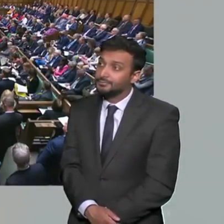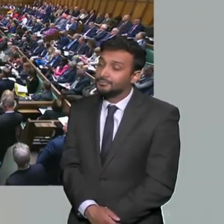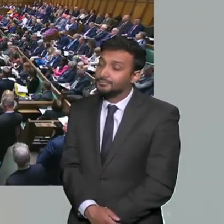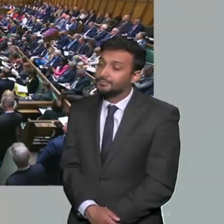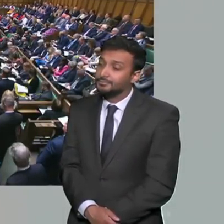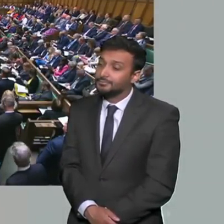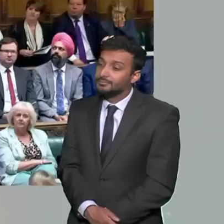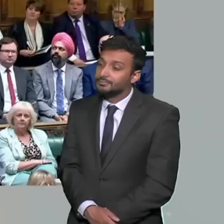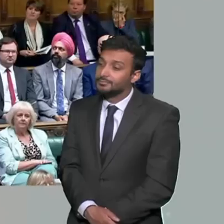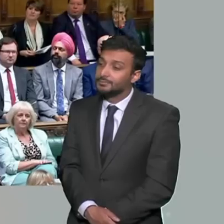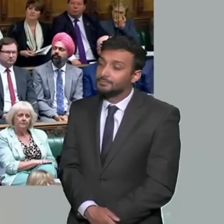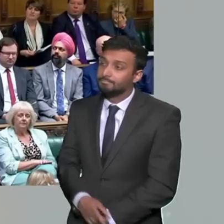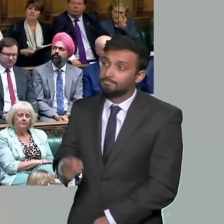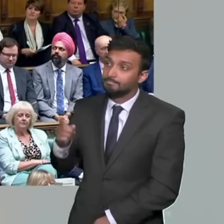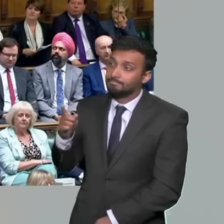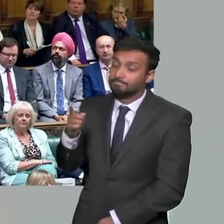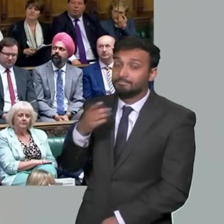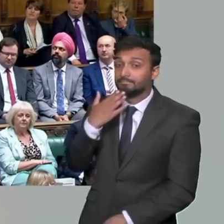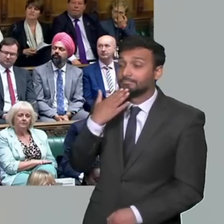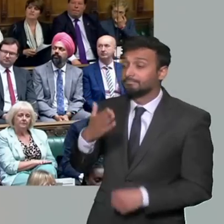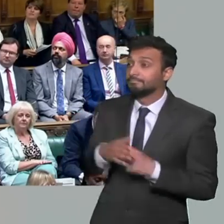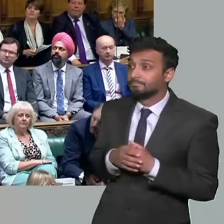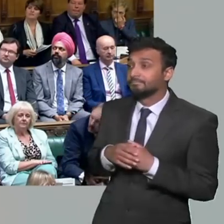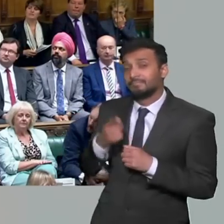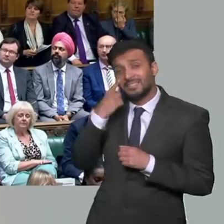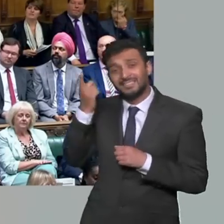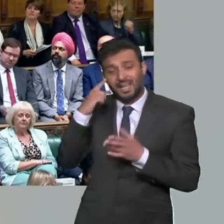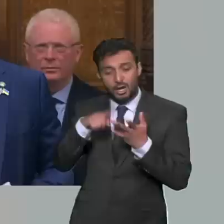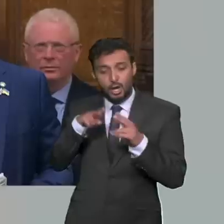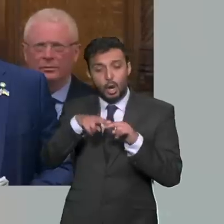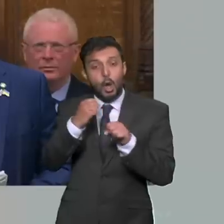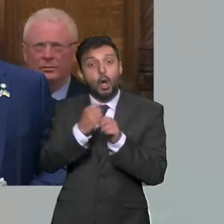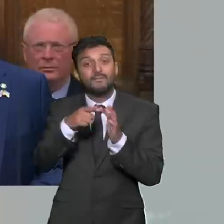Yesterday the head of Ofgem advised MPs that the energy cap is due to increase to £2,800